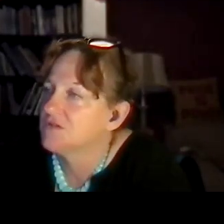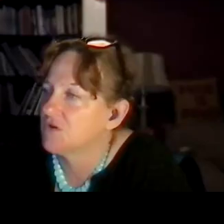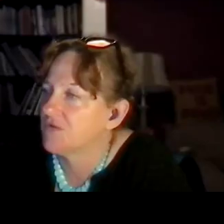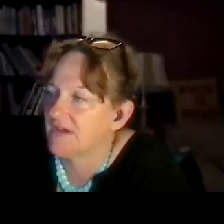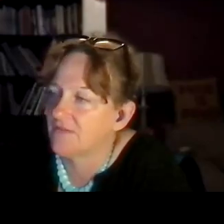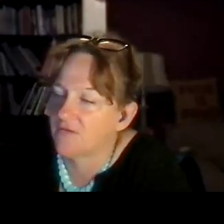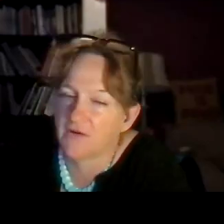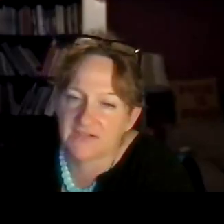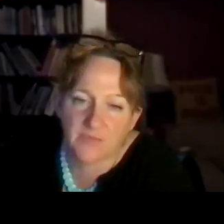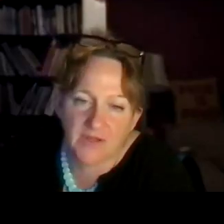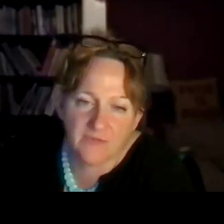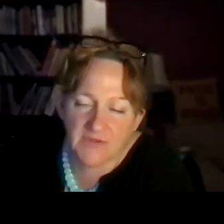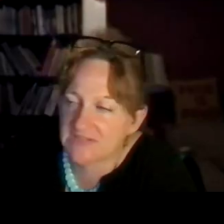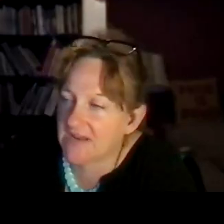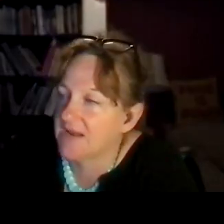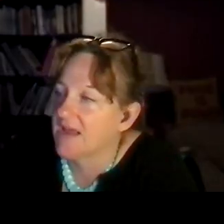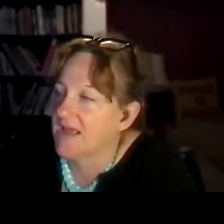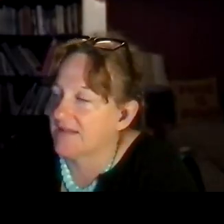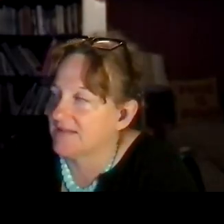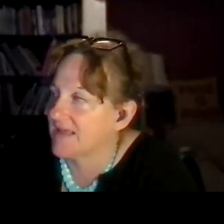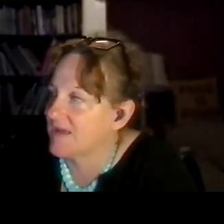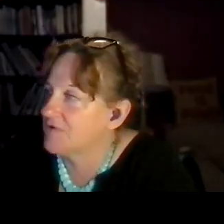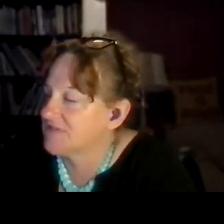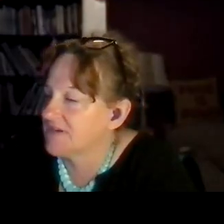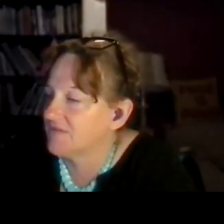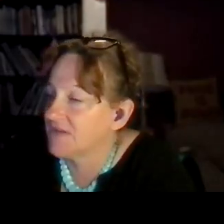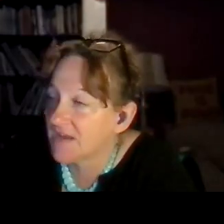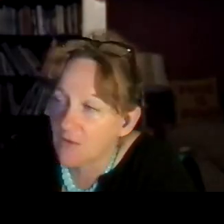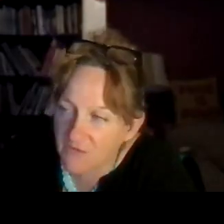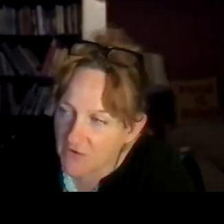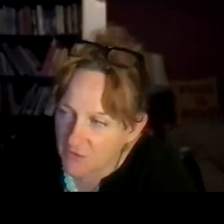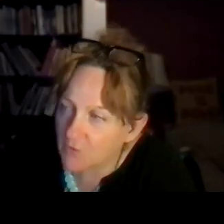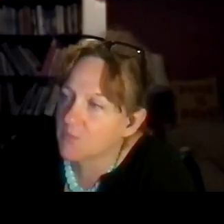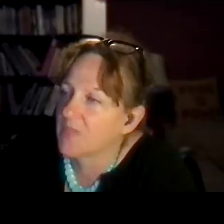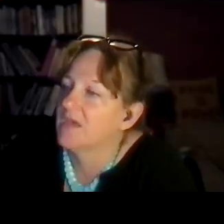Meriah: serving deaf, hard hearing, deaf, blind for the State, and they posted a video of you.